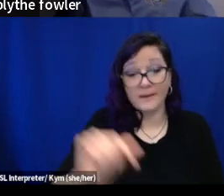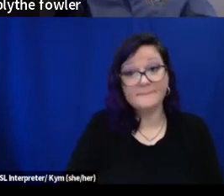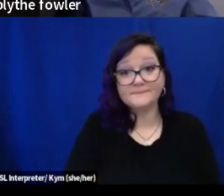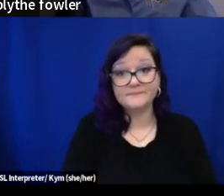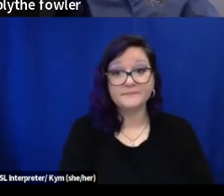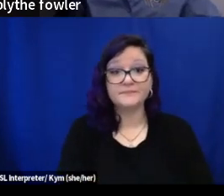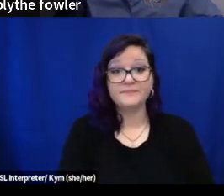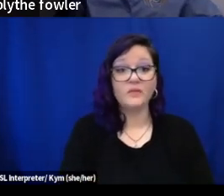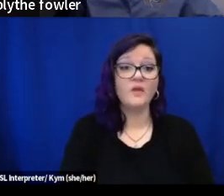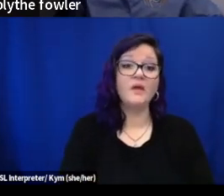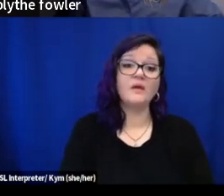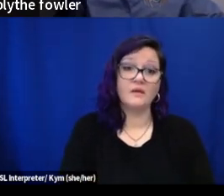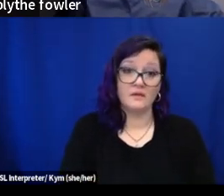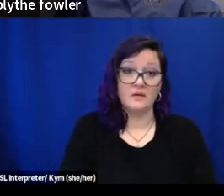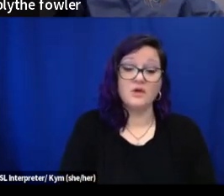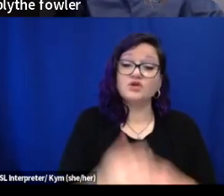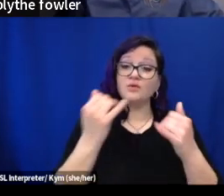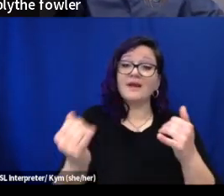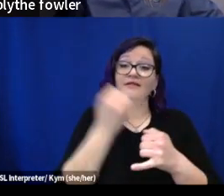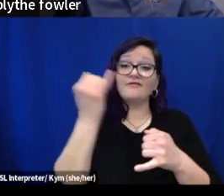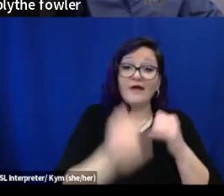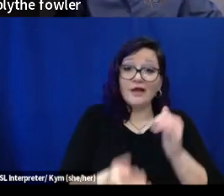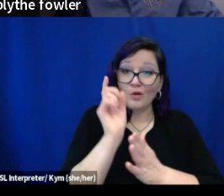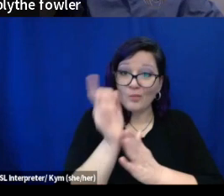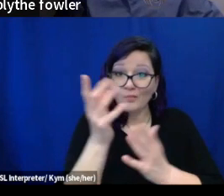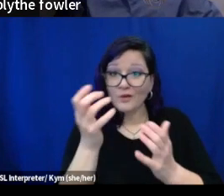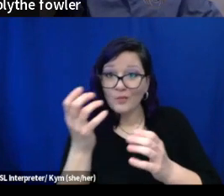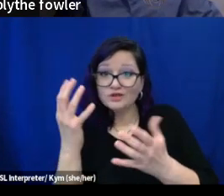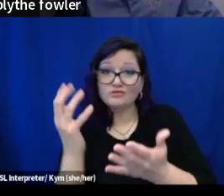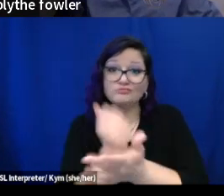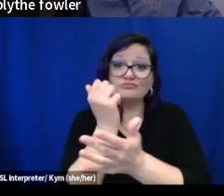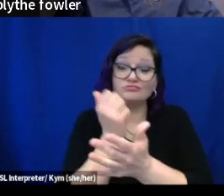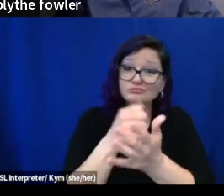Now I'd like to take the final moment here to point out the exciting